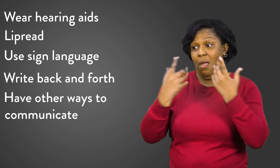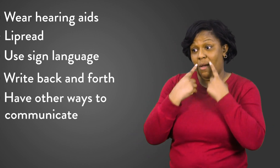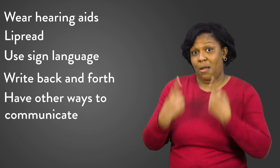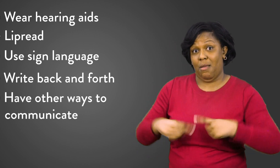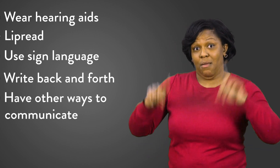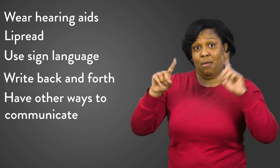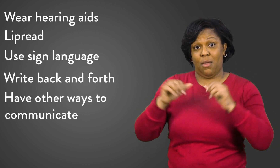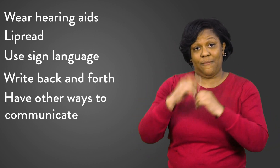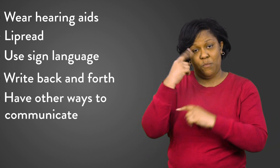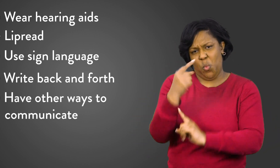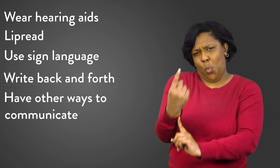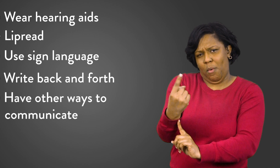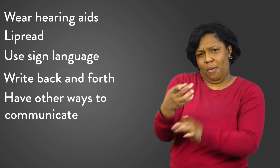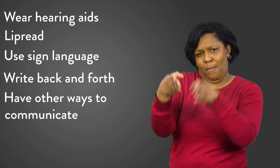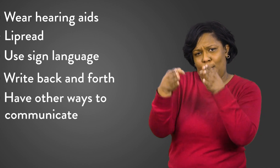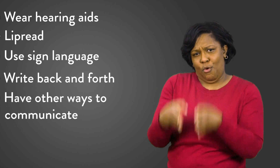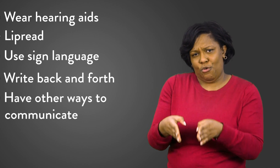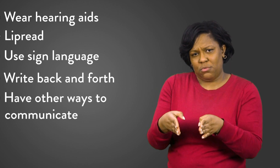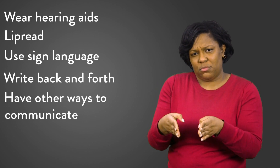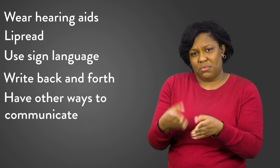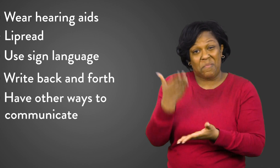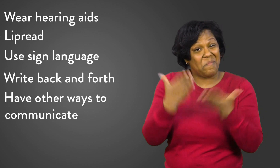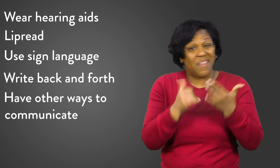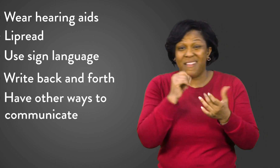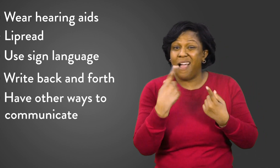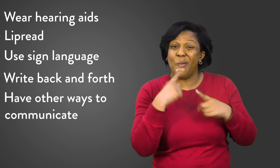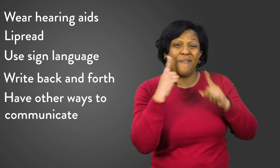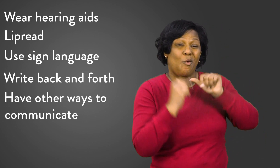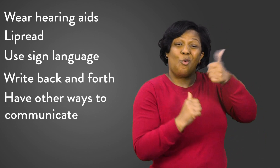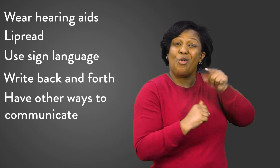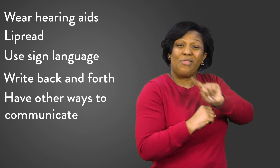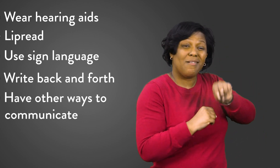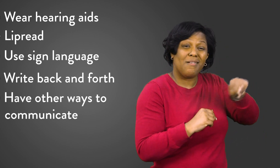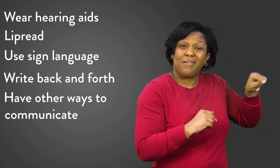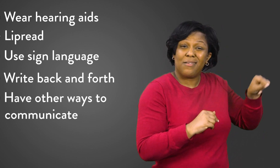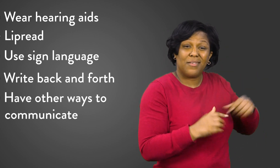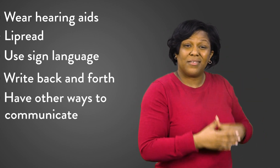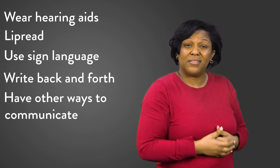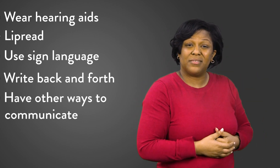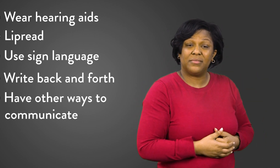What works for one person may not work for another person.